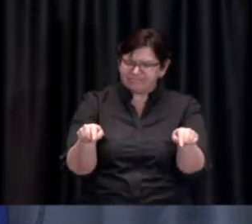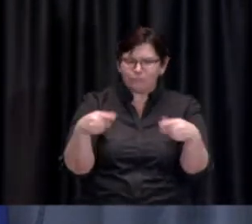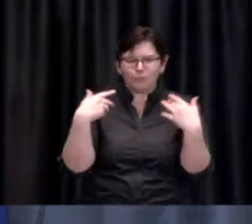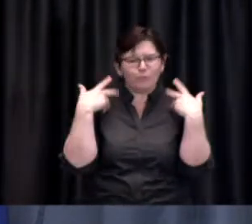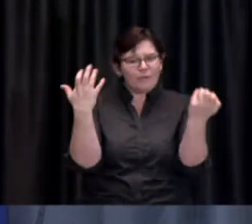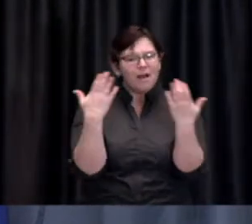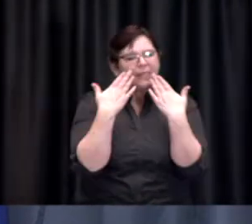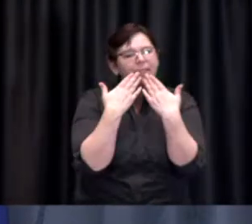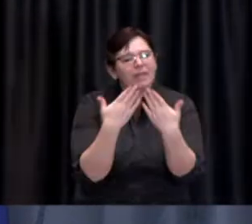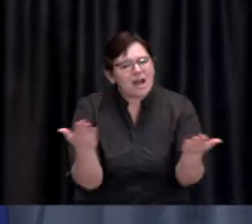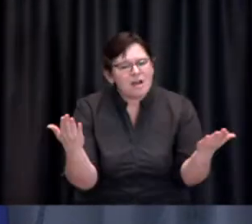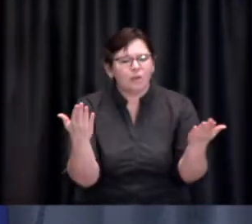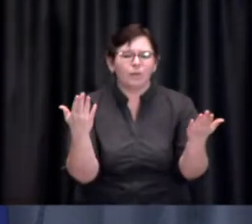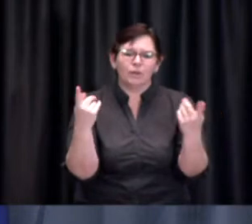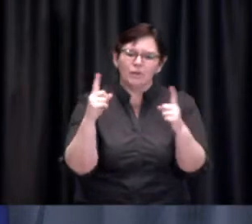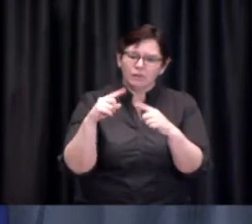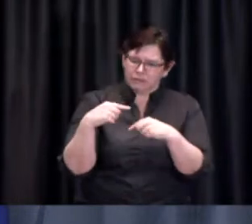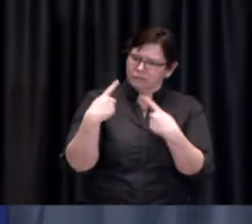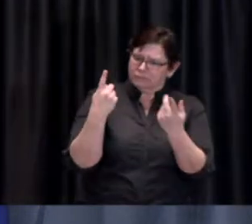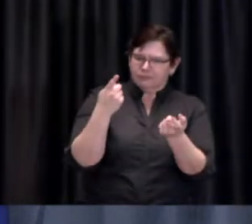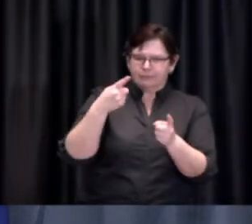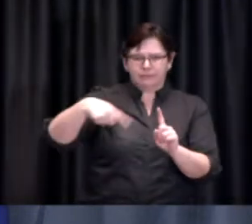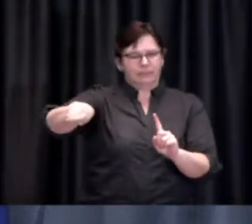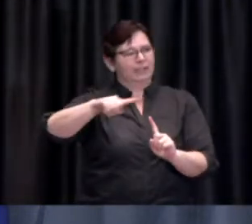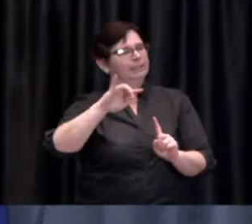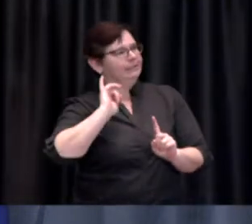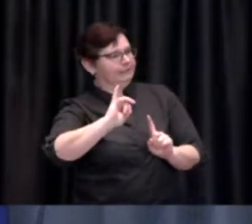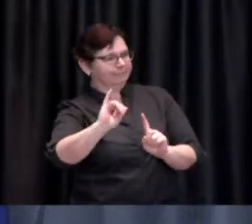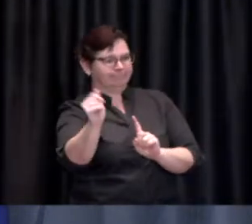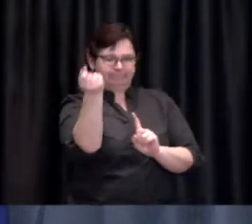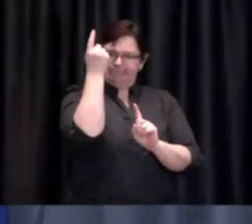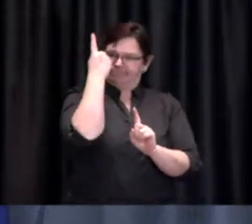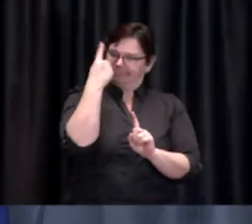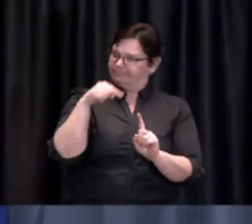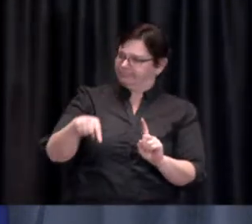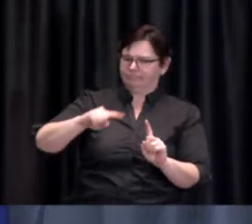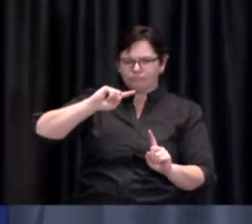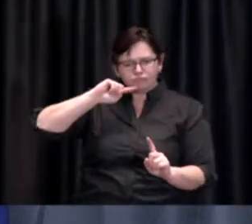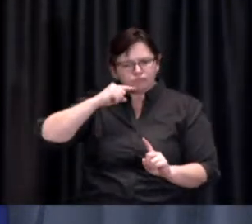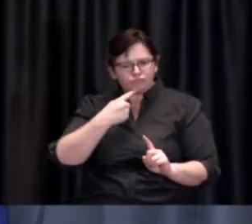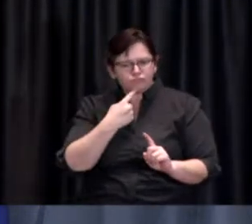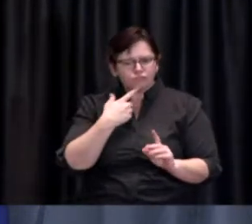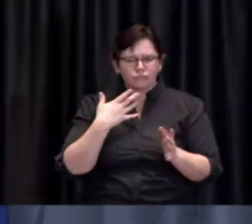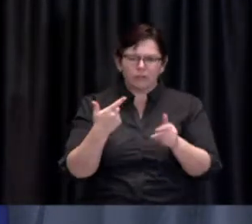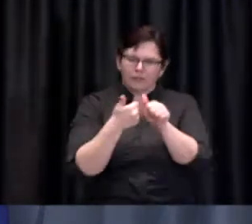understand that following public health guidelines now will mean an earlier beginning to re-opening